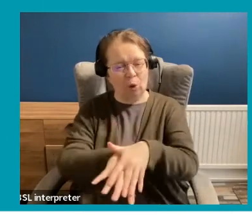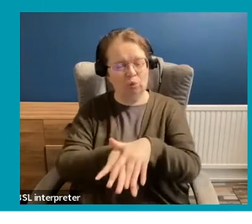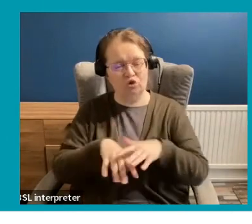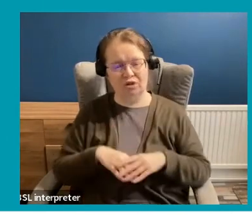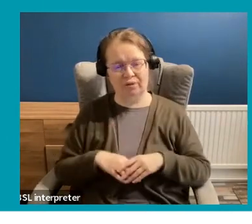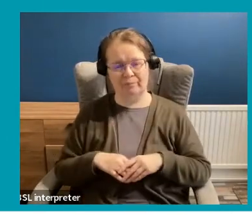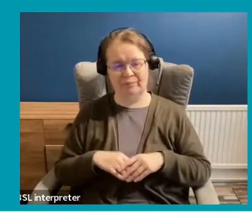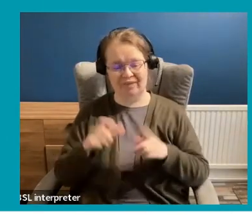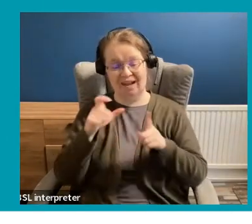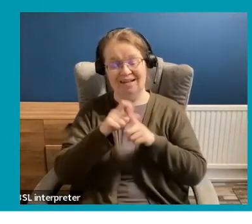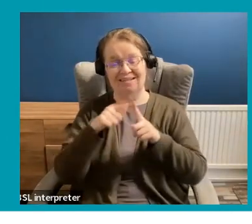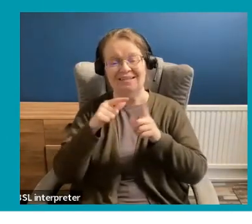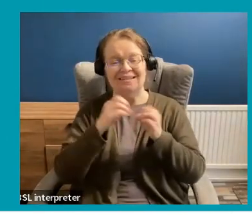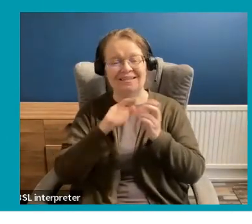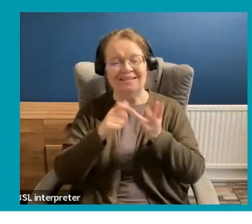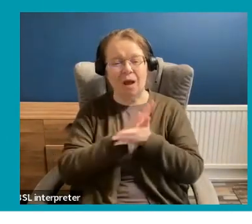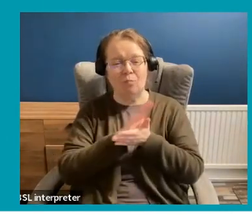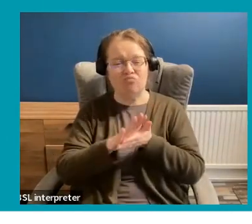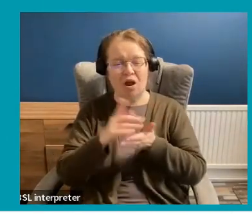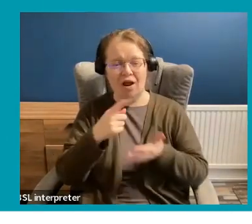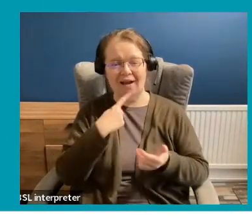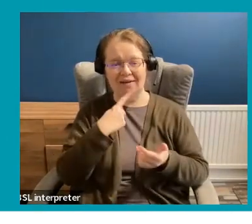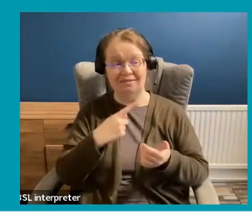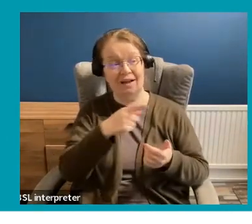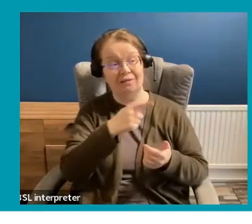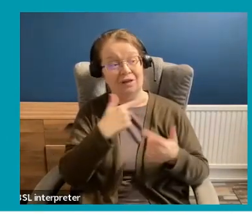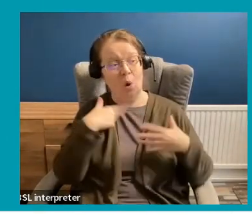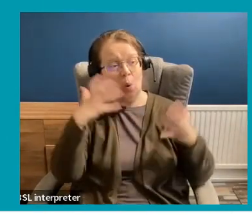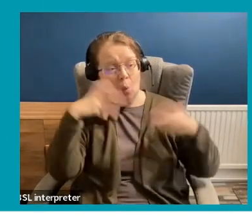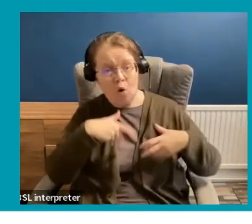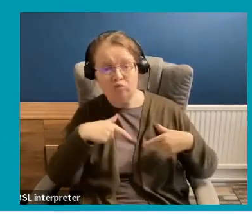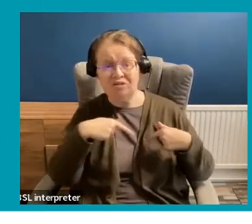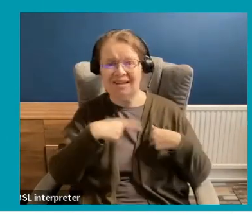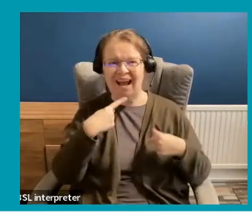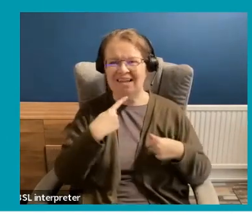Deborah says people say they're worried about saying the wrong thing and I think